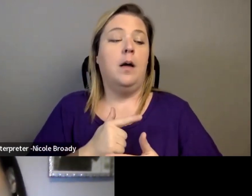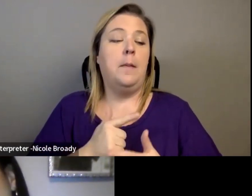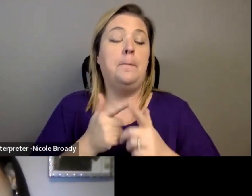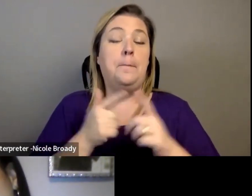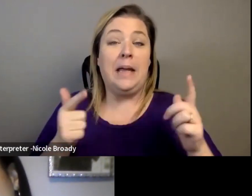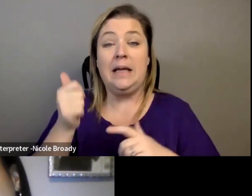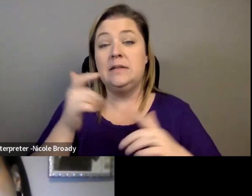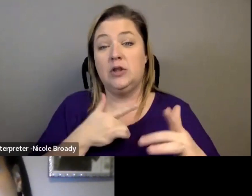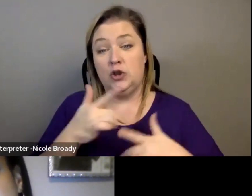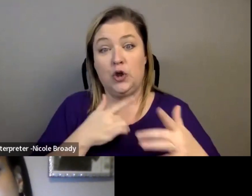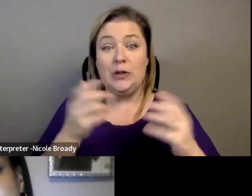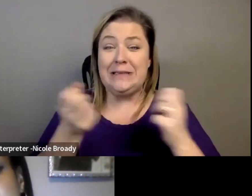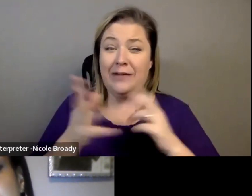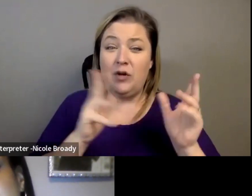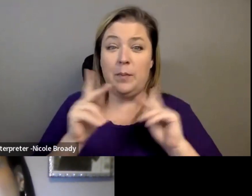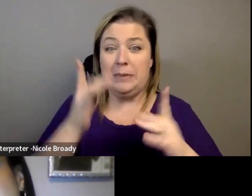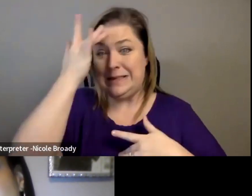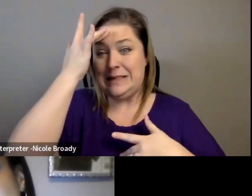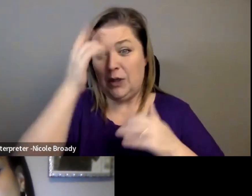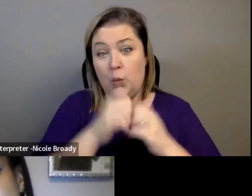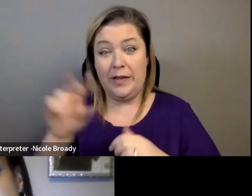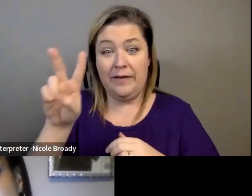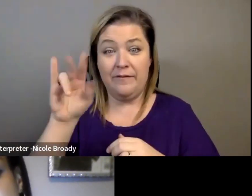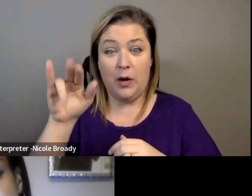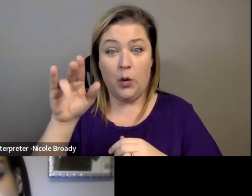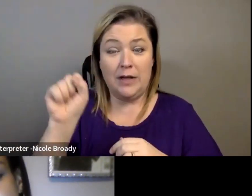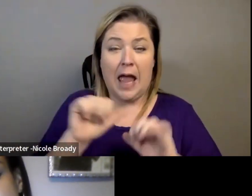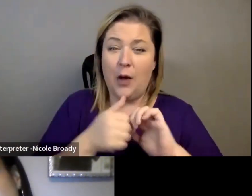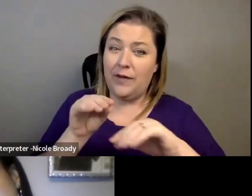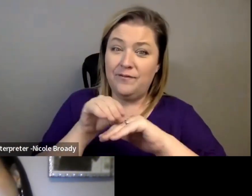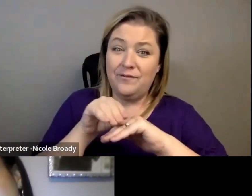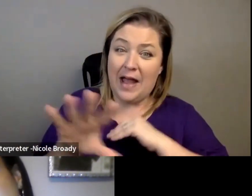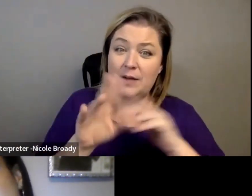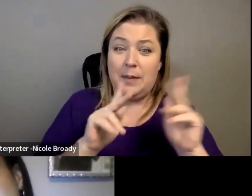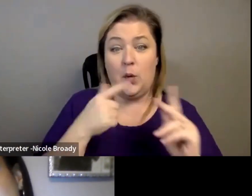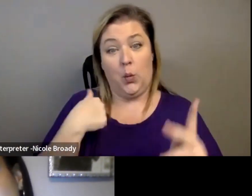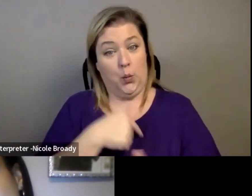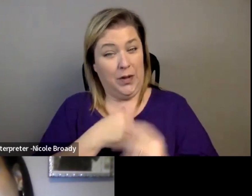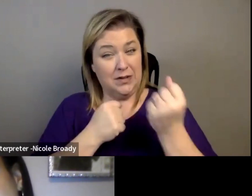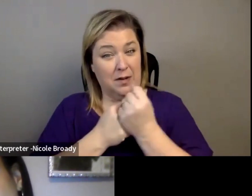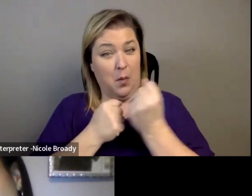contracting the virus, the impact that will have on so many of the people that we supported, learning that their friends were